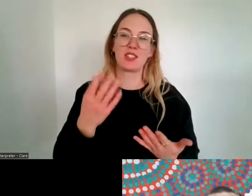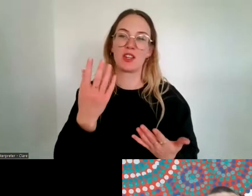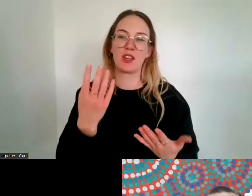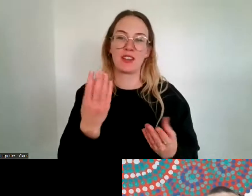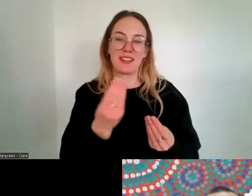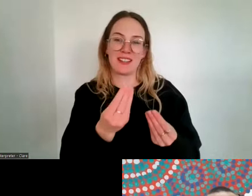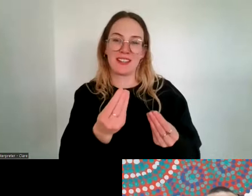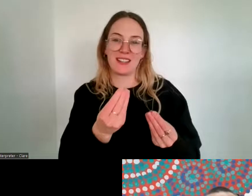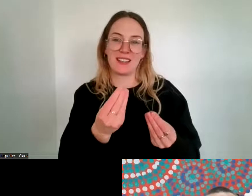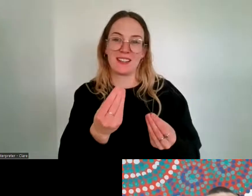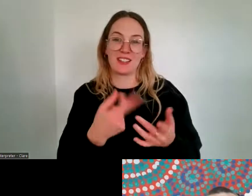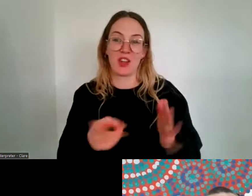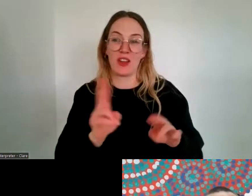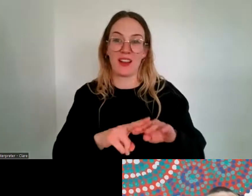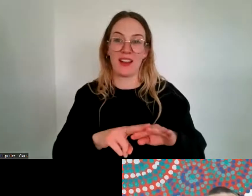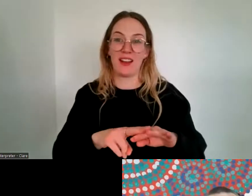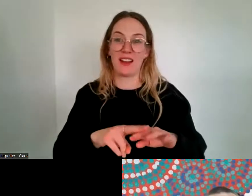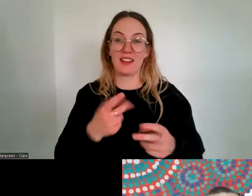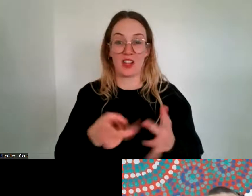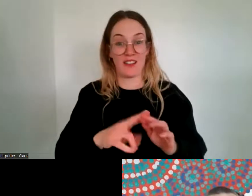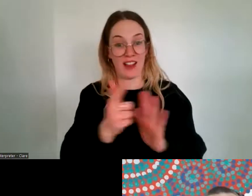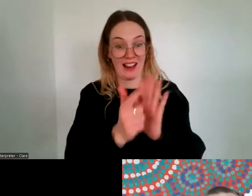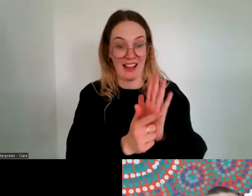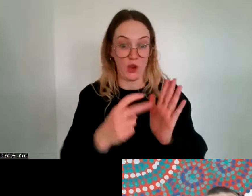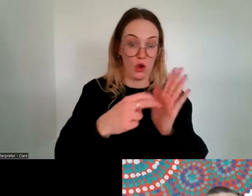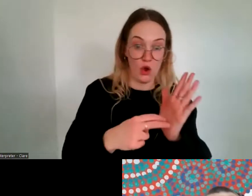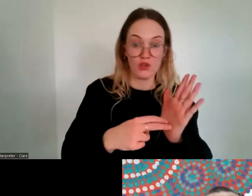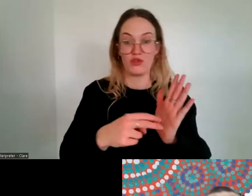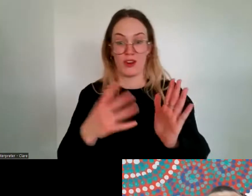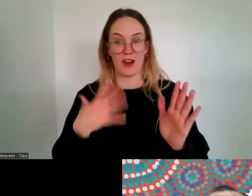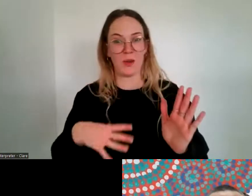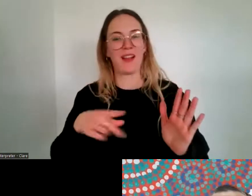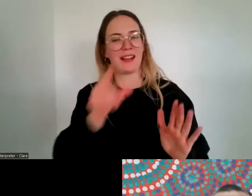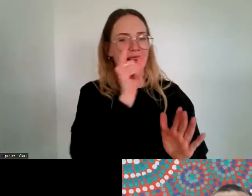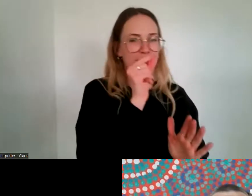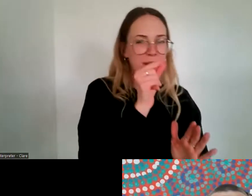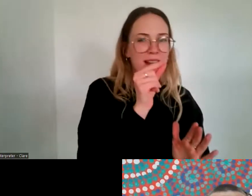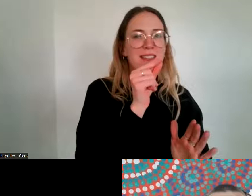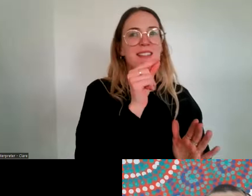required to enter marriage and into contract than it is for the making of a will, for example. A